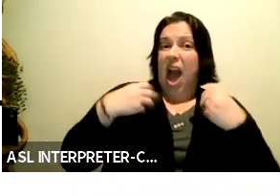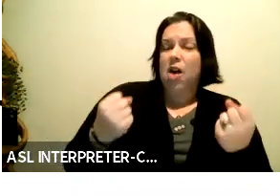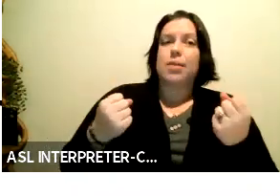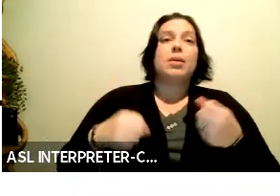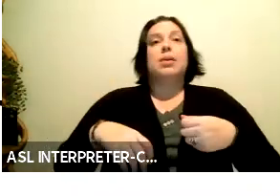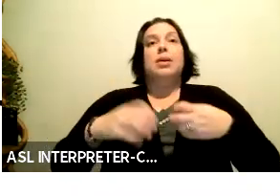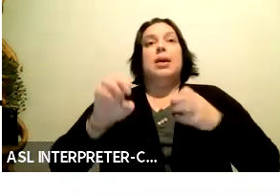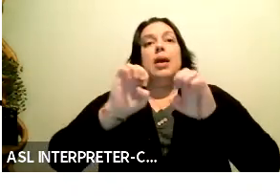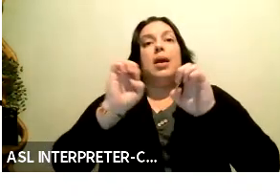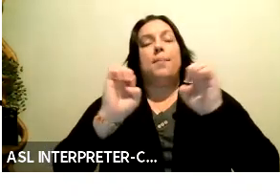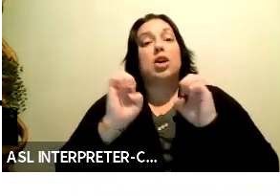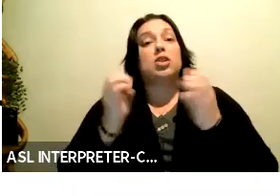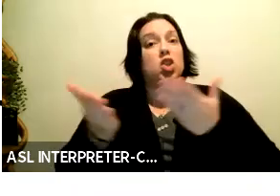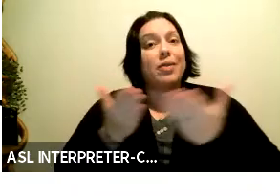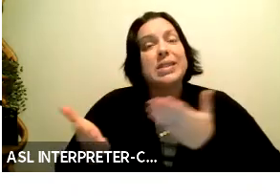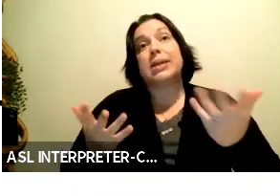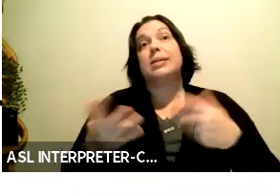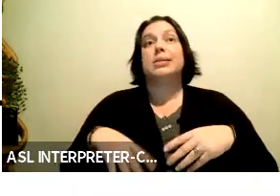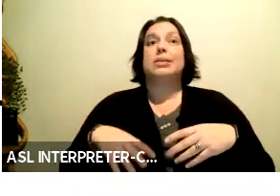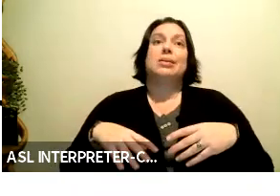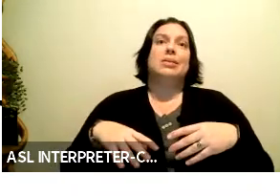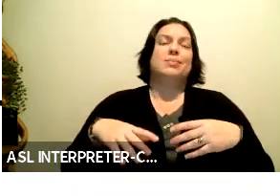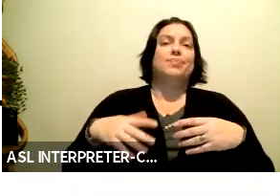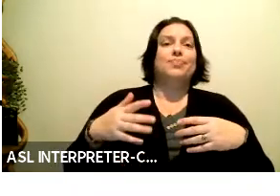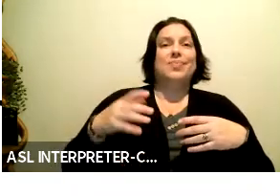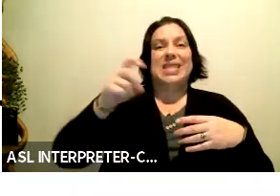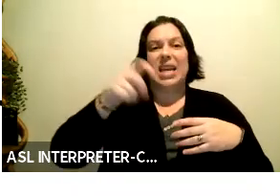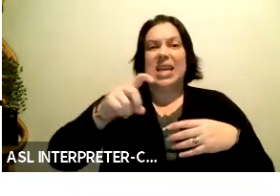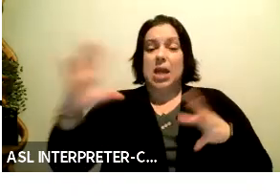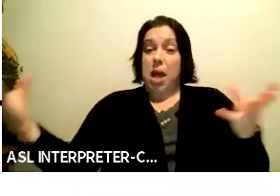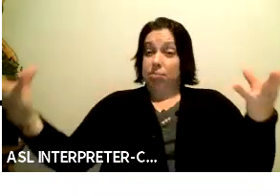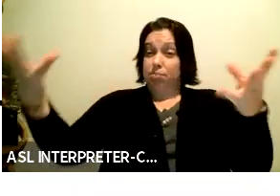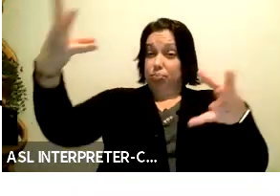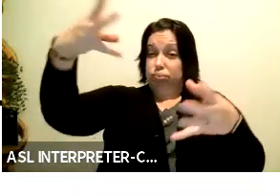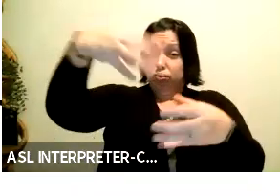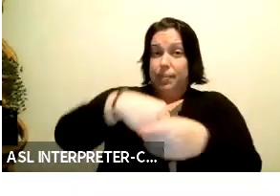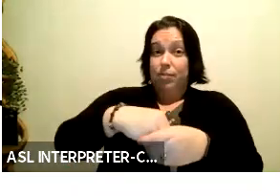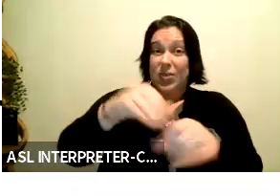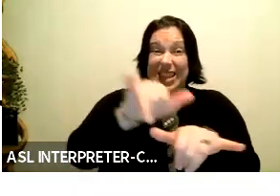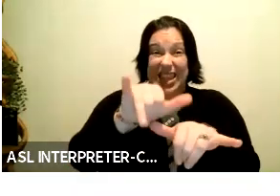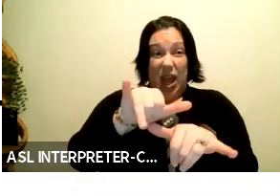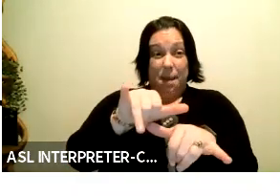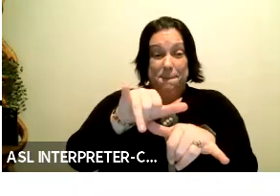and community based organizations into the same place helped us make a shared language, access